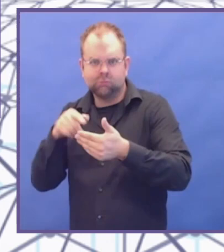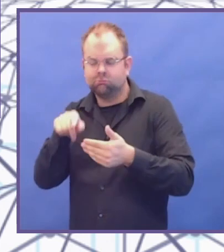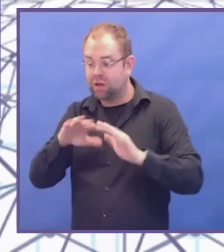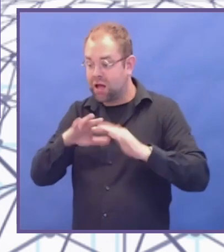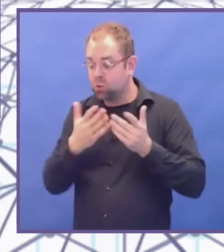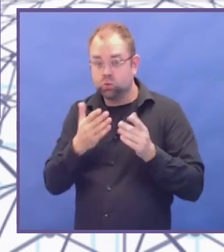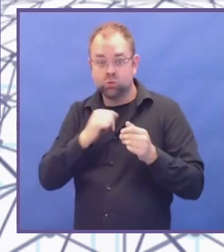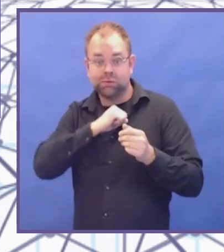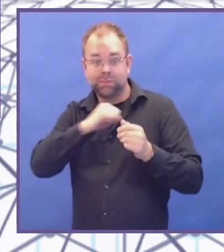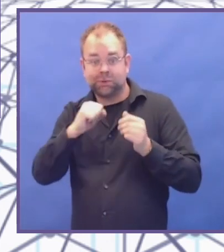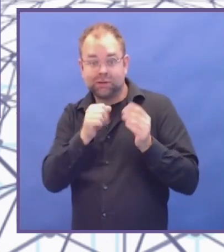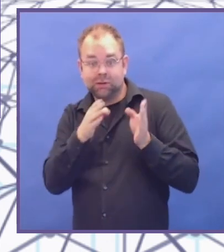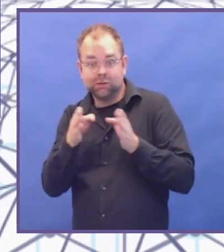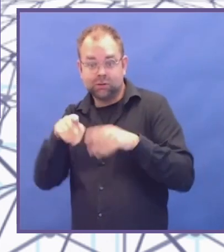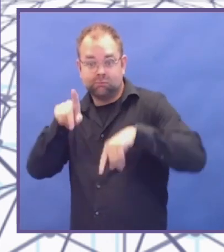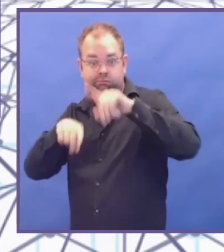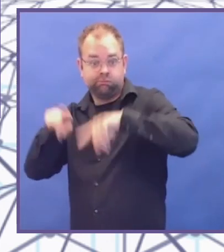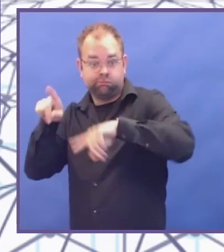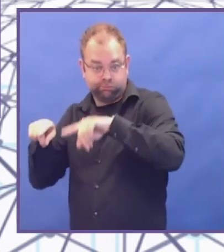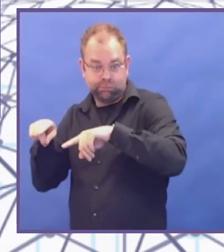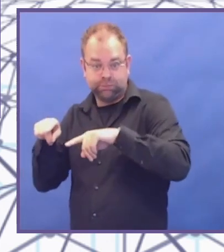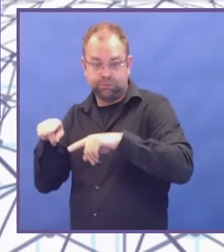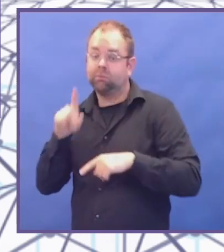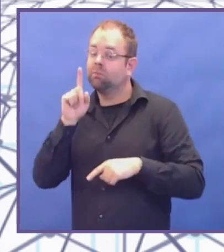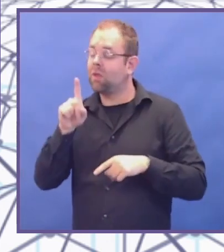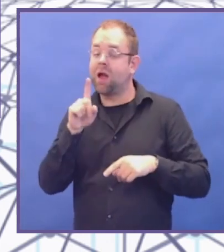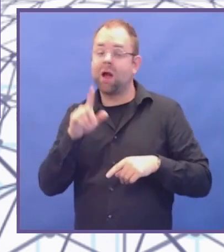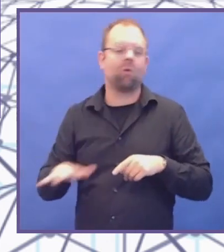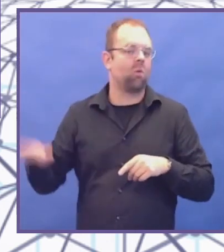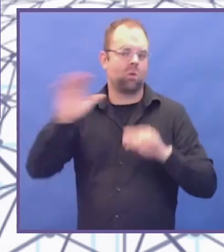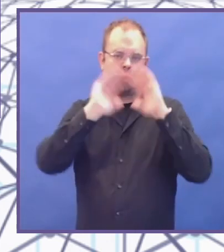are starting to age have opportunities to prepare for these needs in advance.